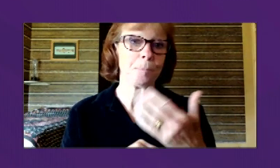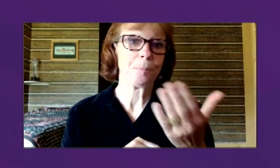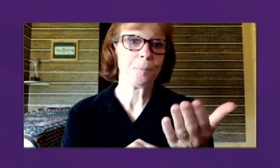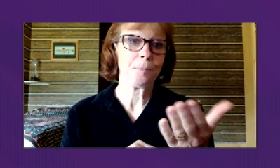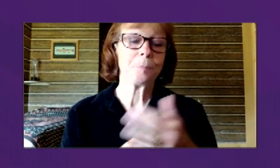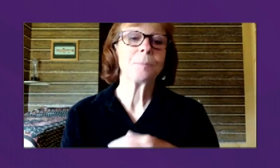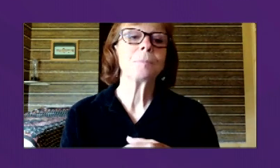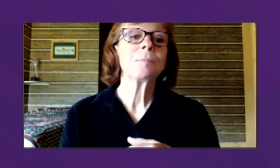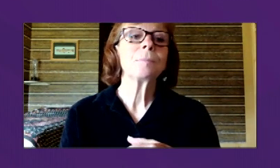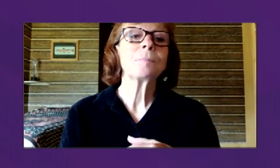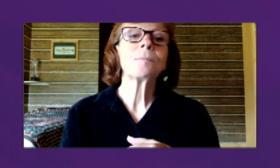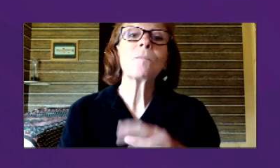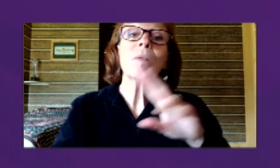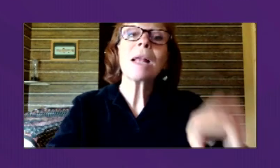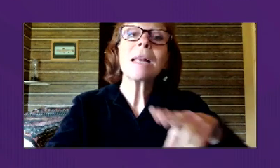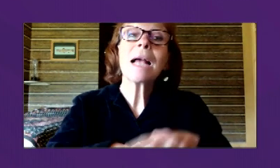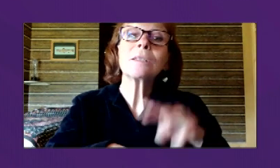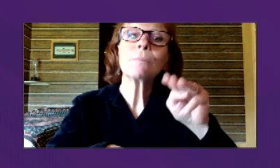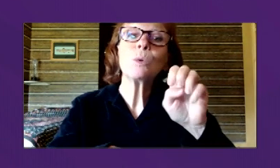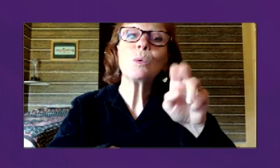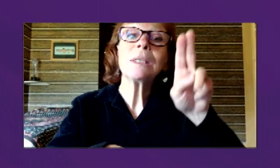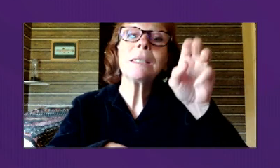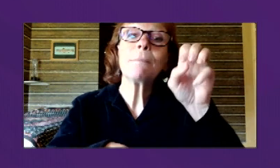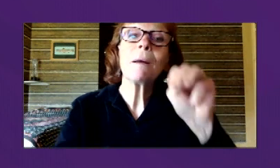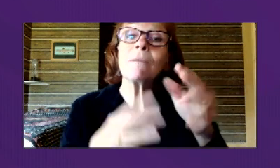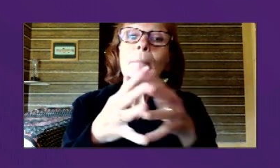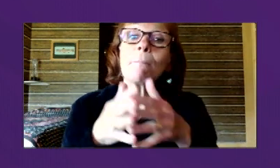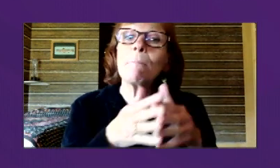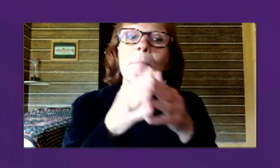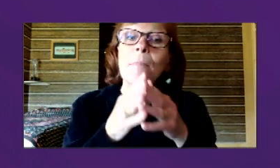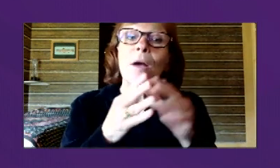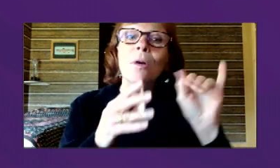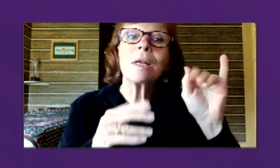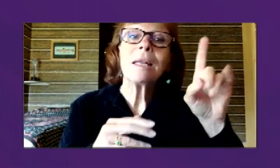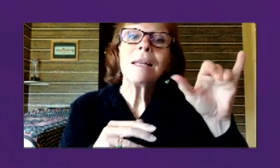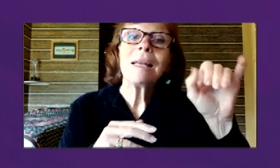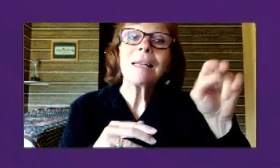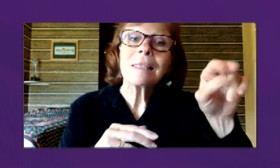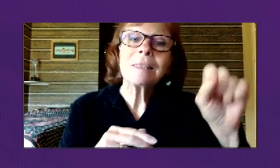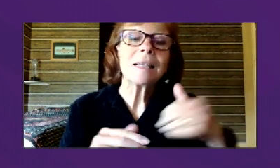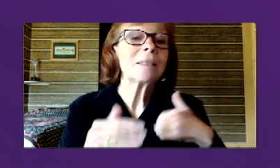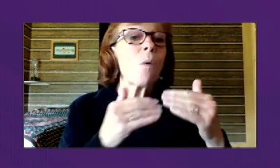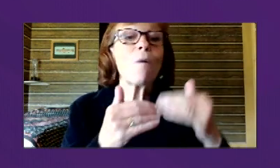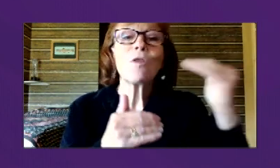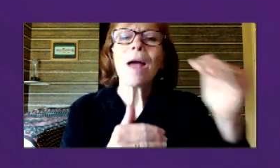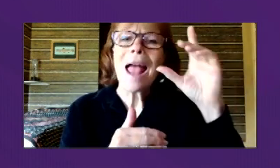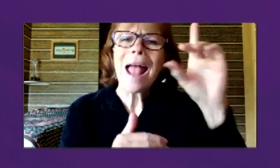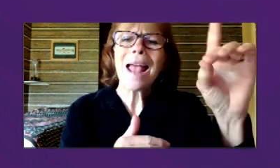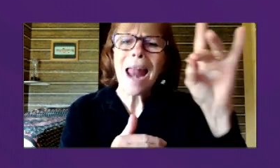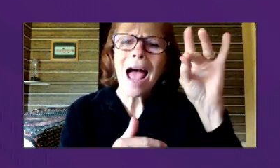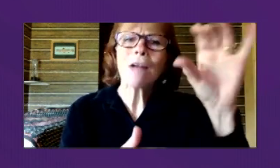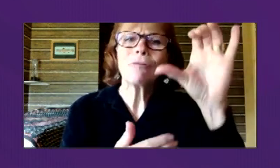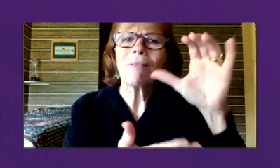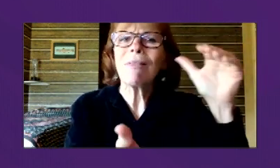The National Museum of the American Indian has over 800,000 objects in its collection. Our